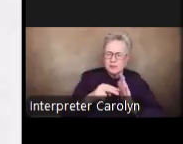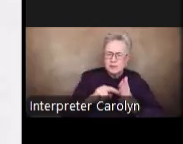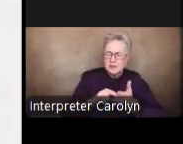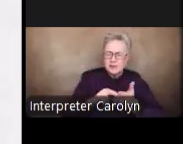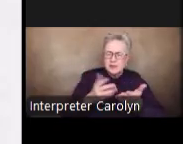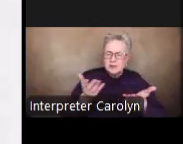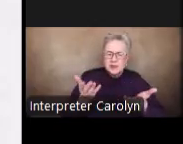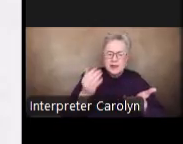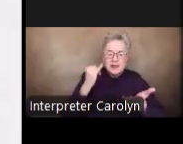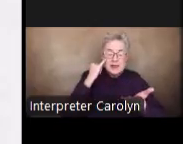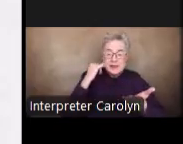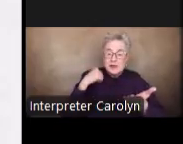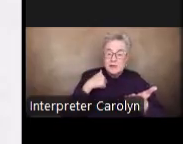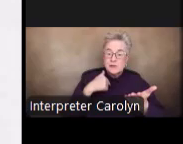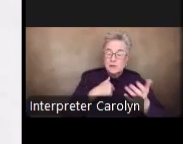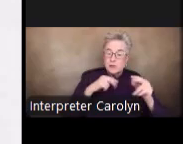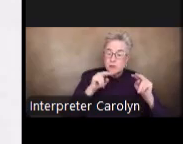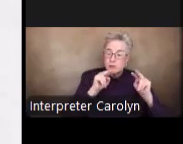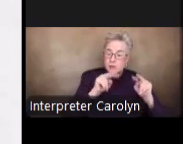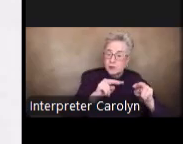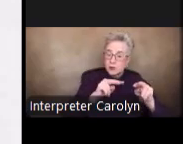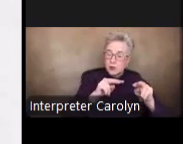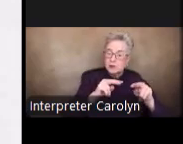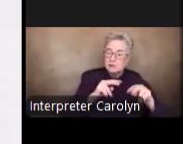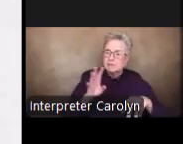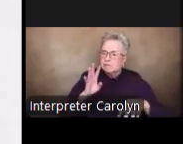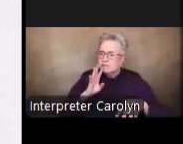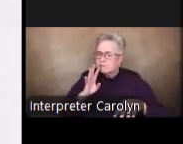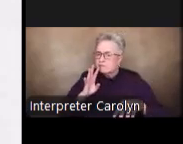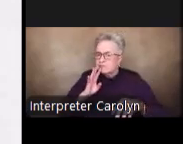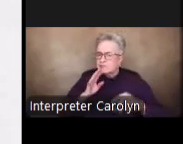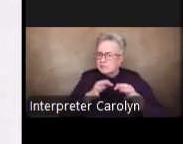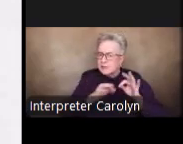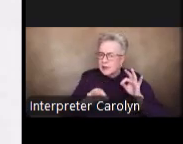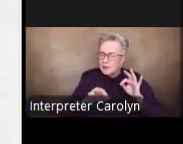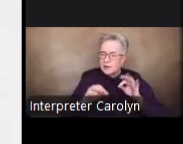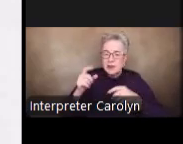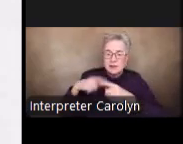if we're learning two spoken language, two sign language, or both a spoken and a signed language,